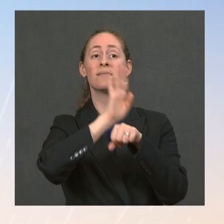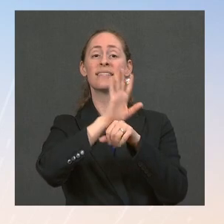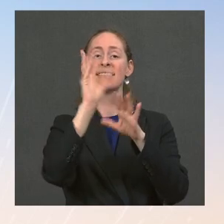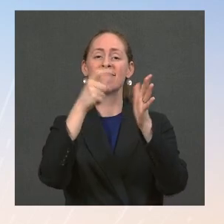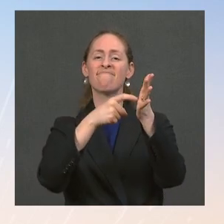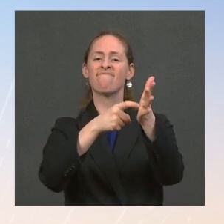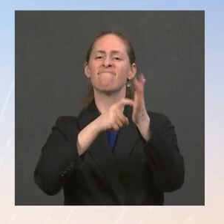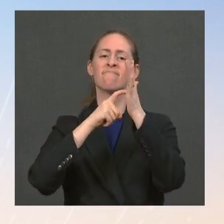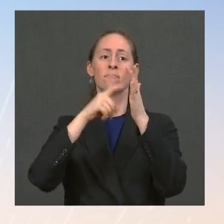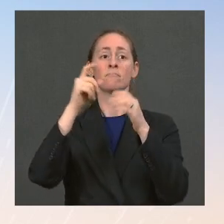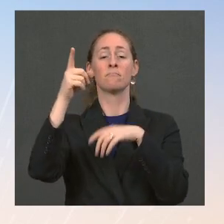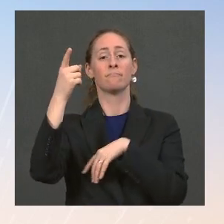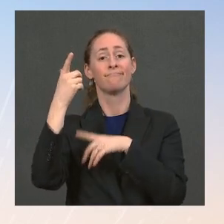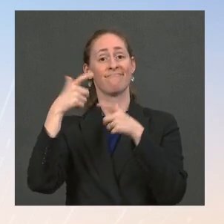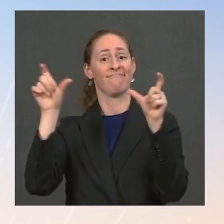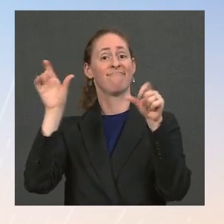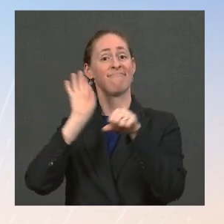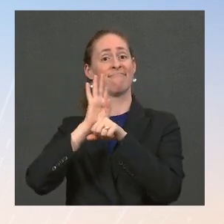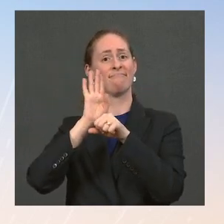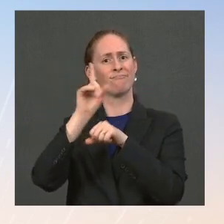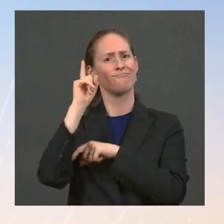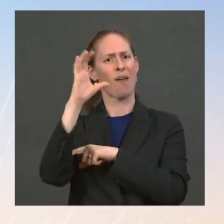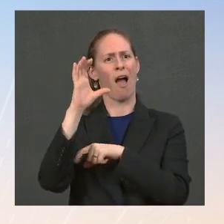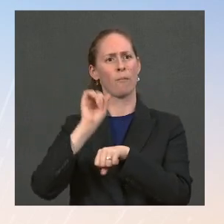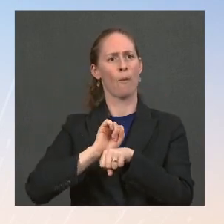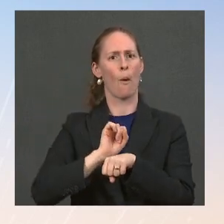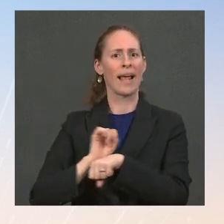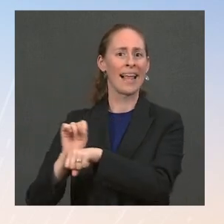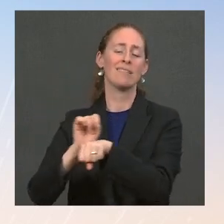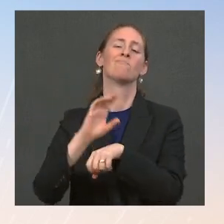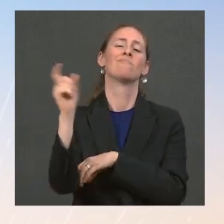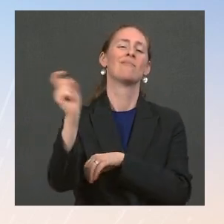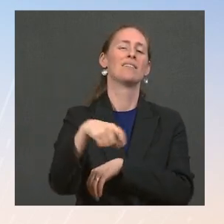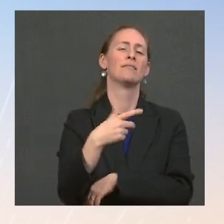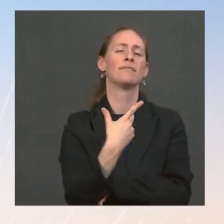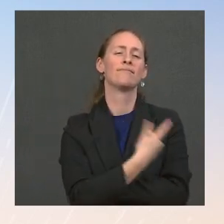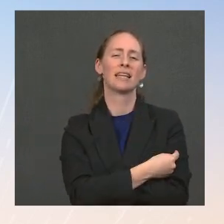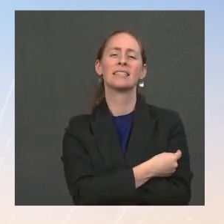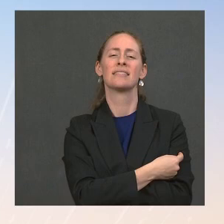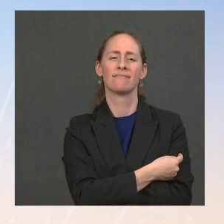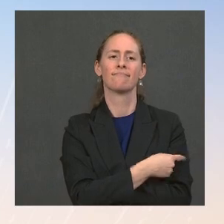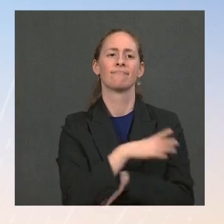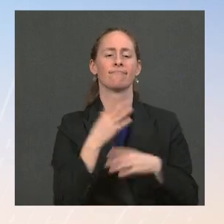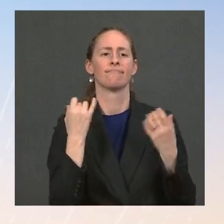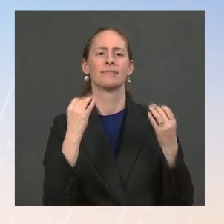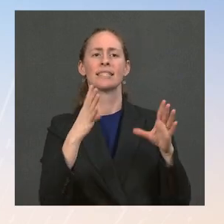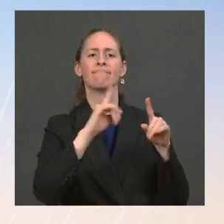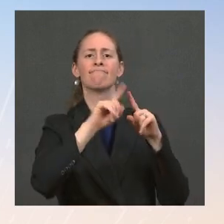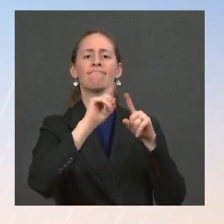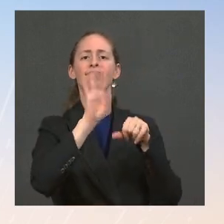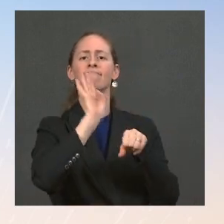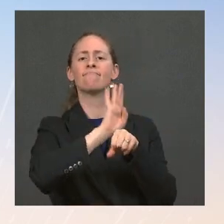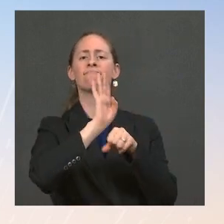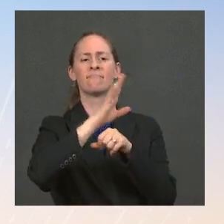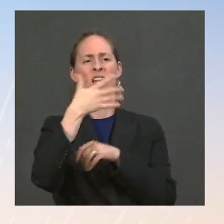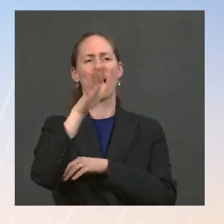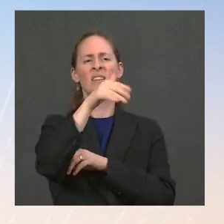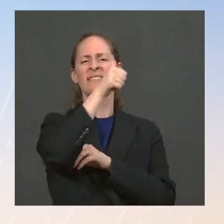on how that would be implemented. A number of companies, as you know, have already put that -- have already put their own mandates or requirements in place.